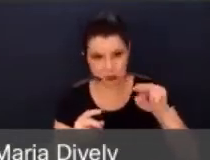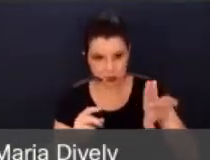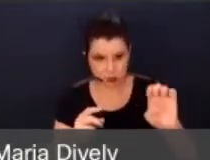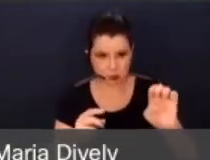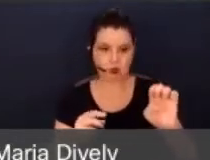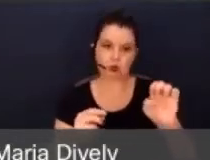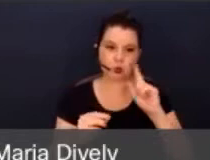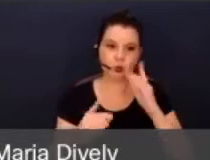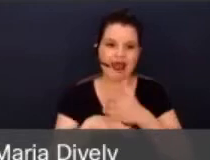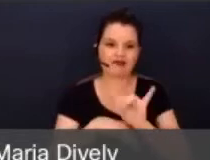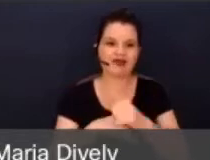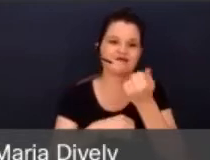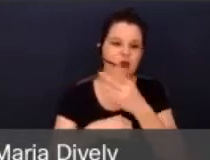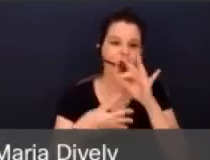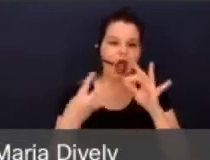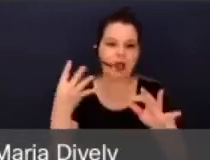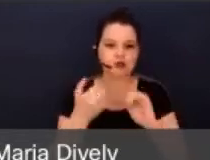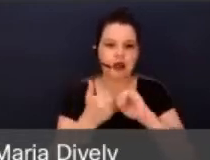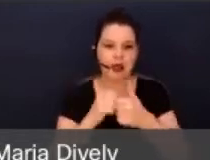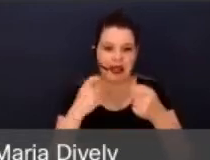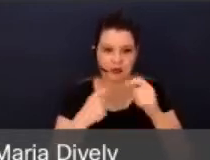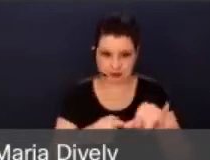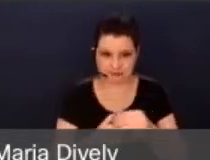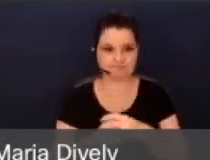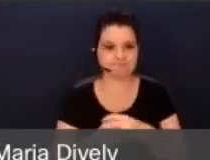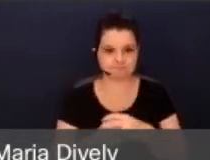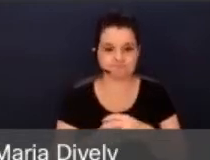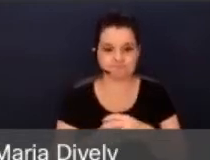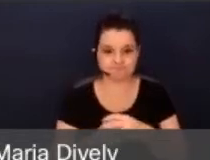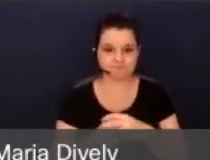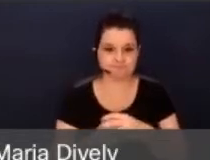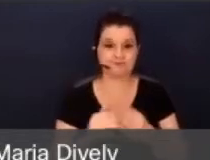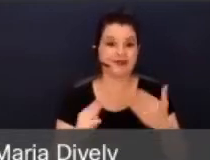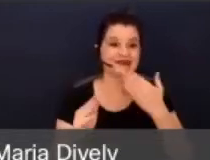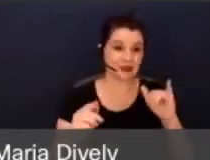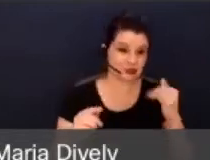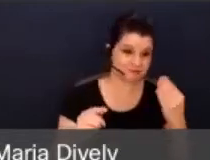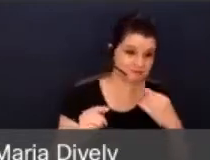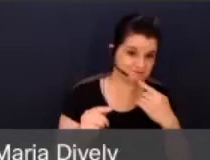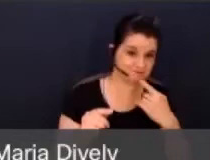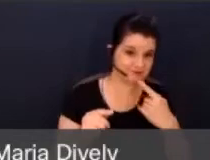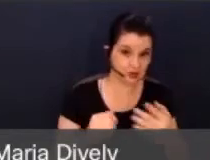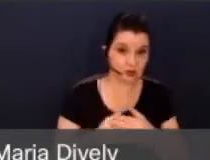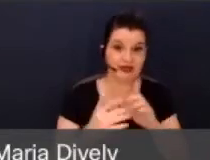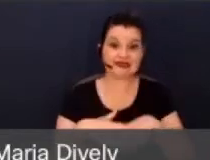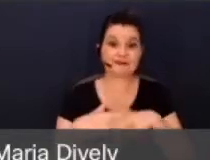So that gives you a couple of options on how to handle that. Thank you. In the beginning of the presentation,